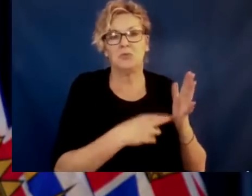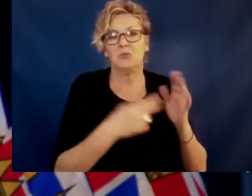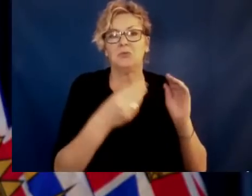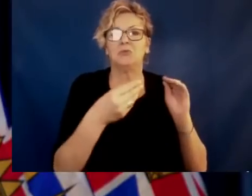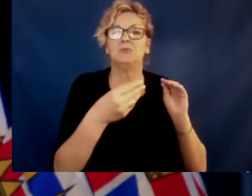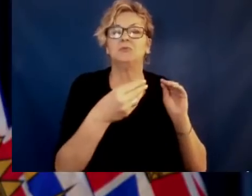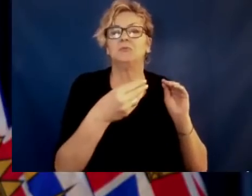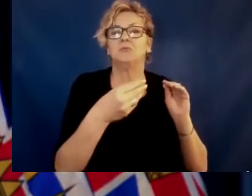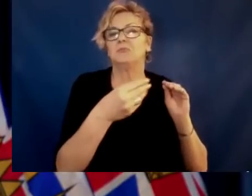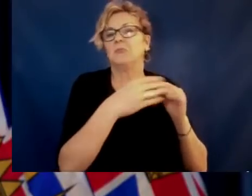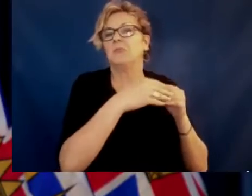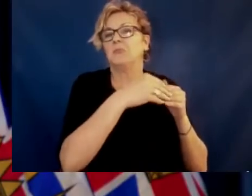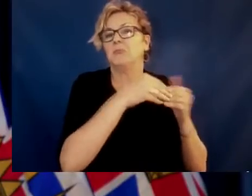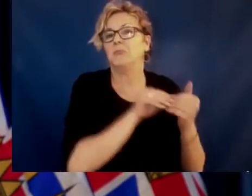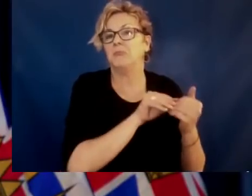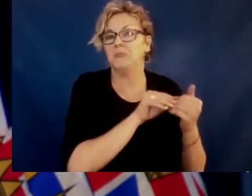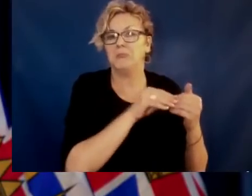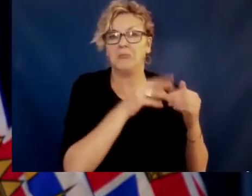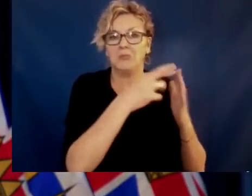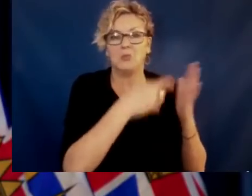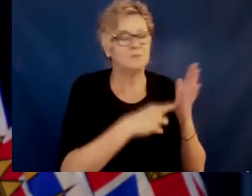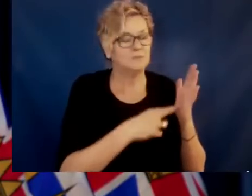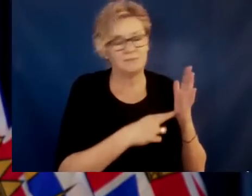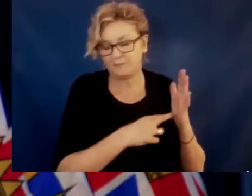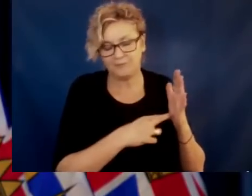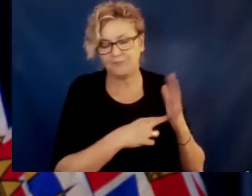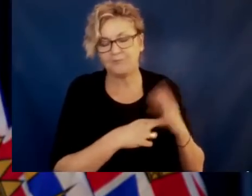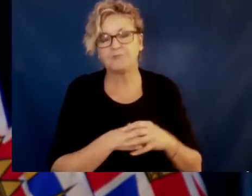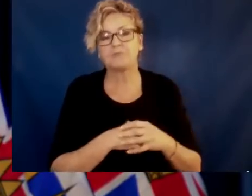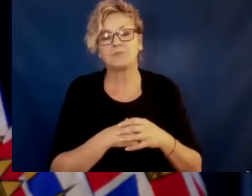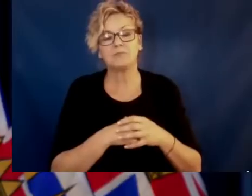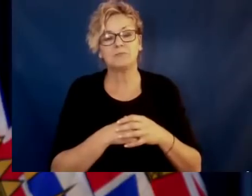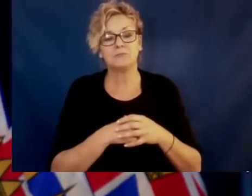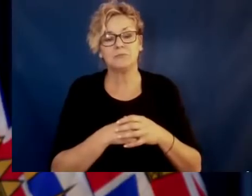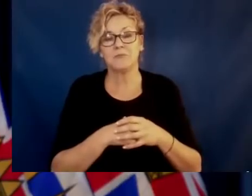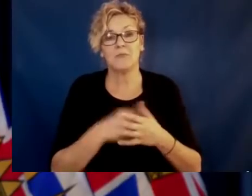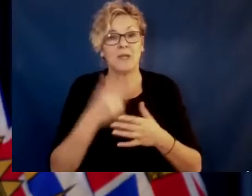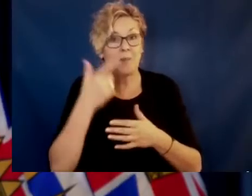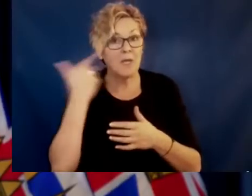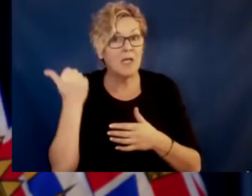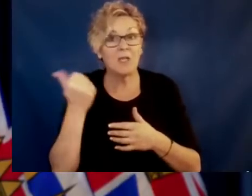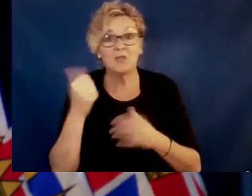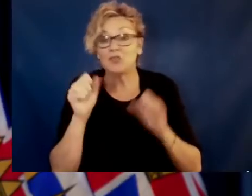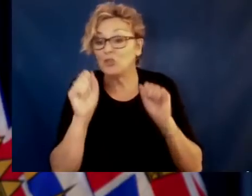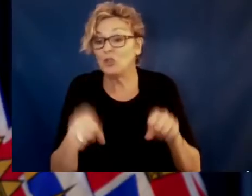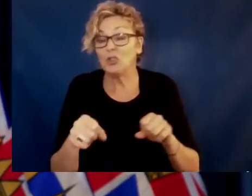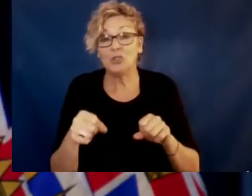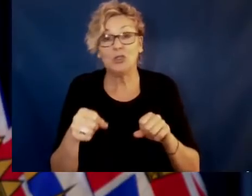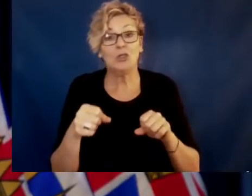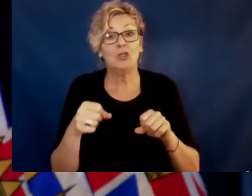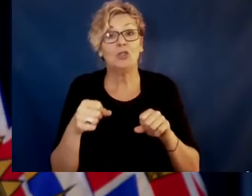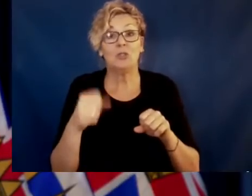our contact tracing, we have to keep our numbers small. Because it is possible that we could go into